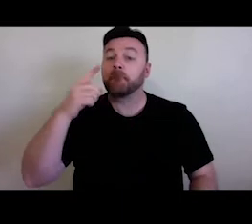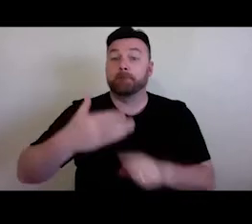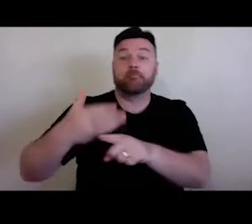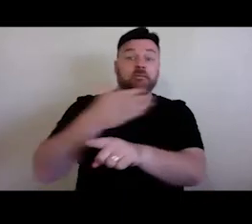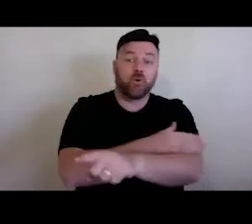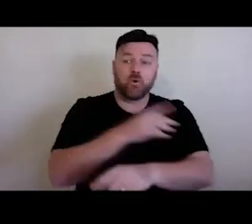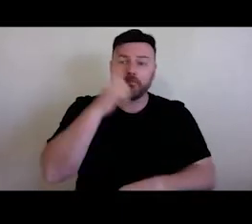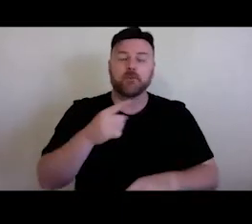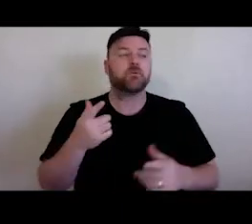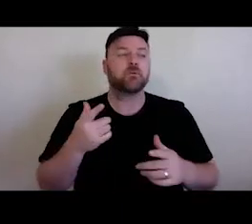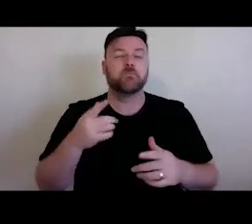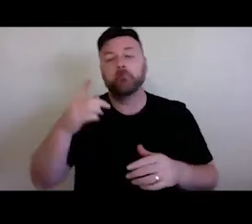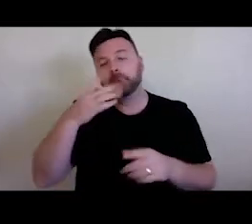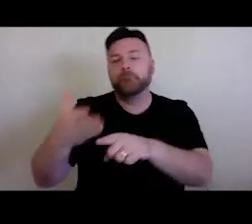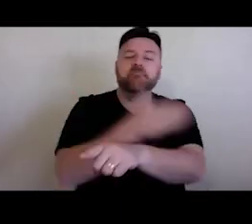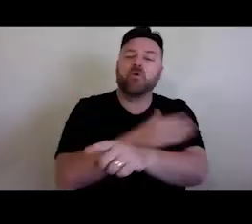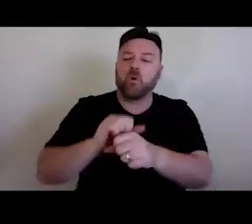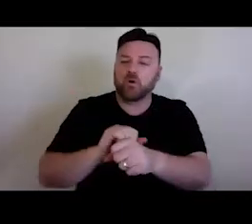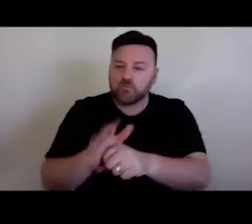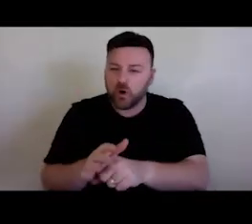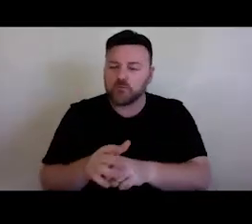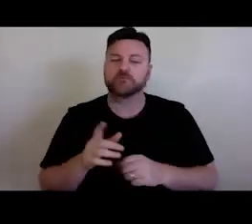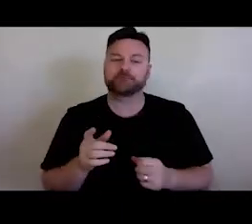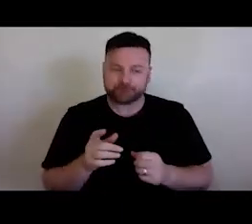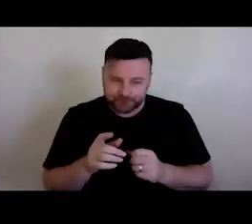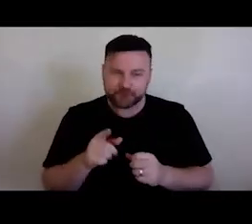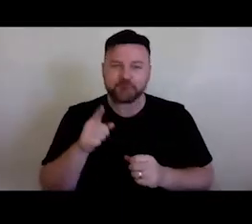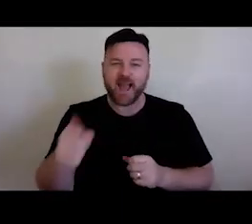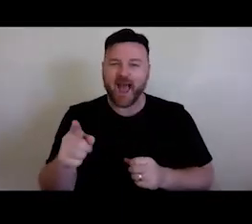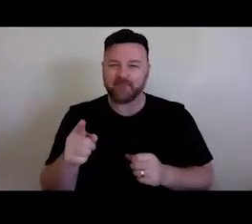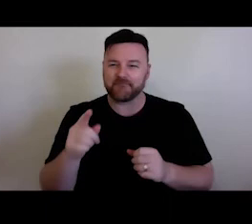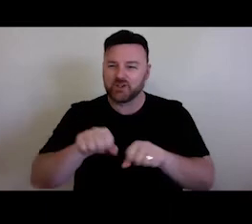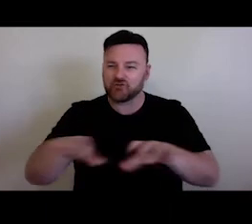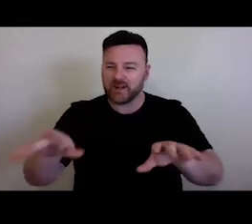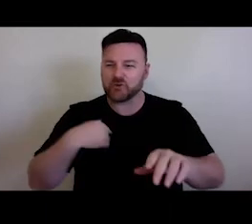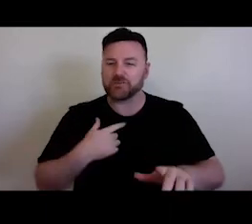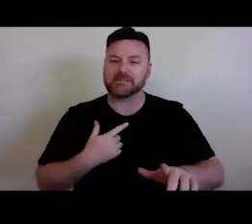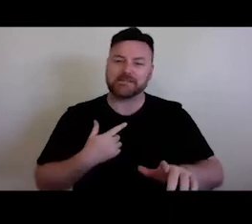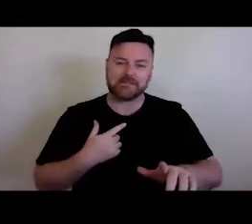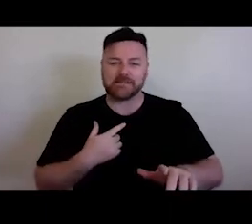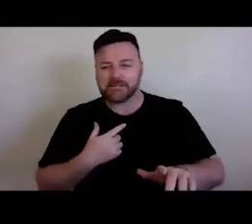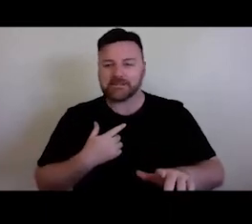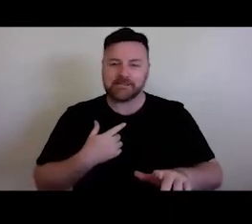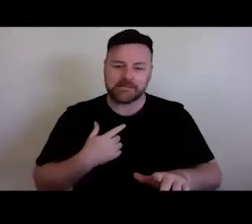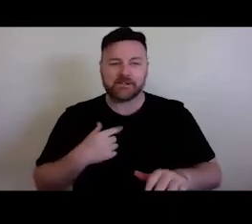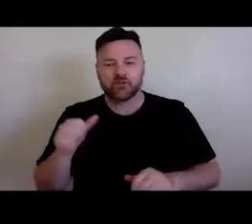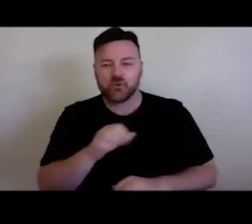hit was that if you couldn't do a really great online stream, then you should probably think about doing it